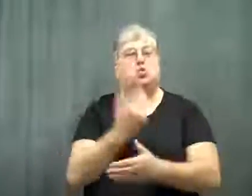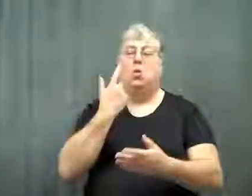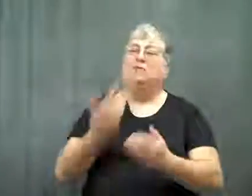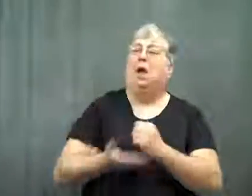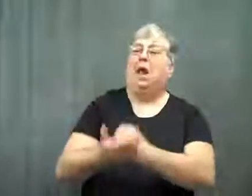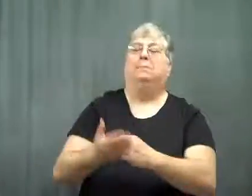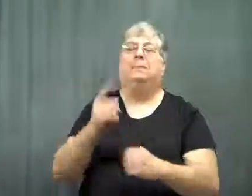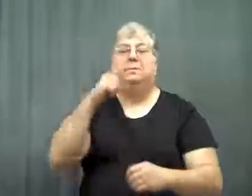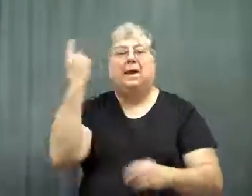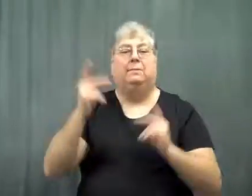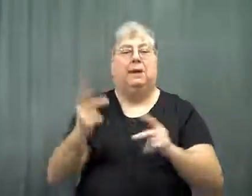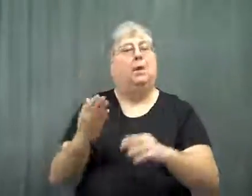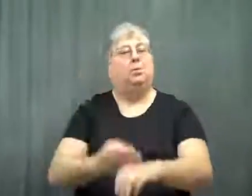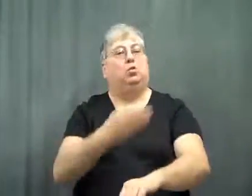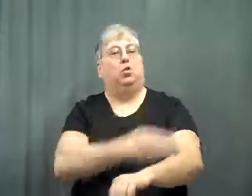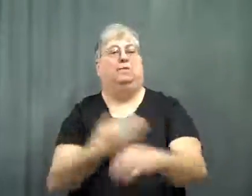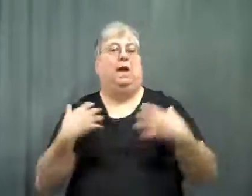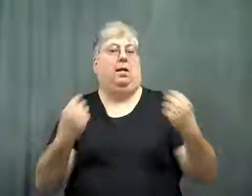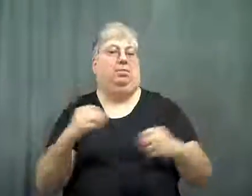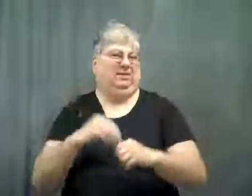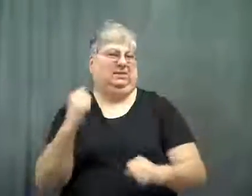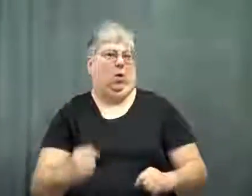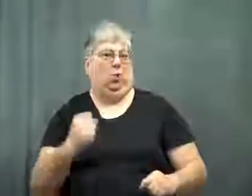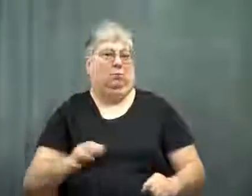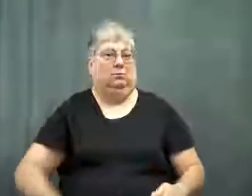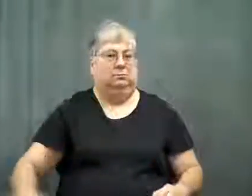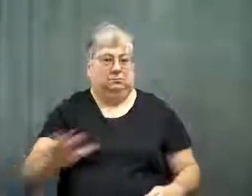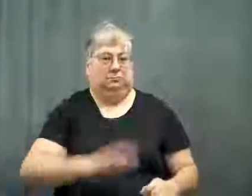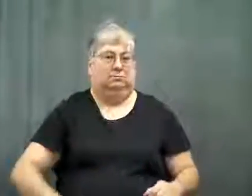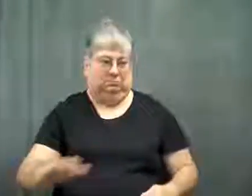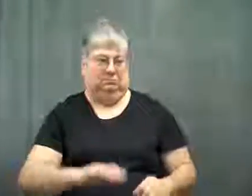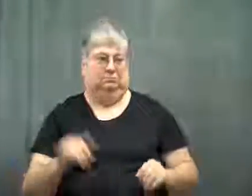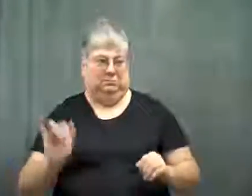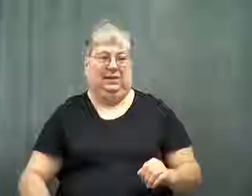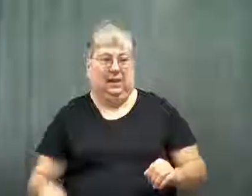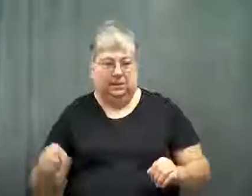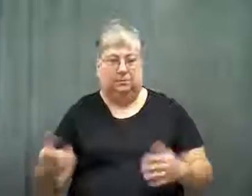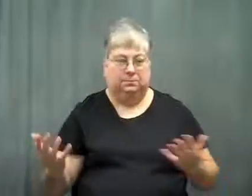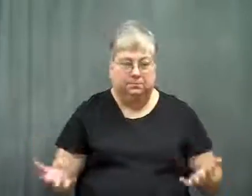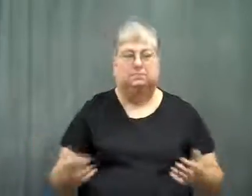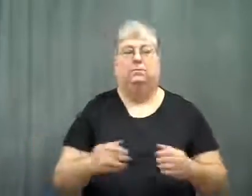The new program was to help black people improve their health in the South.